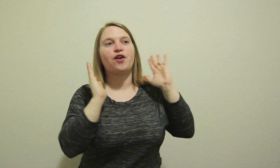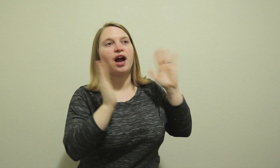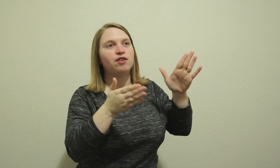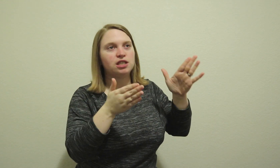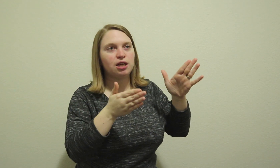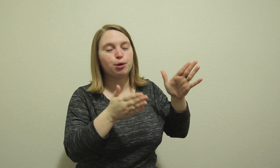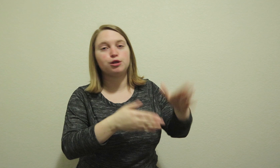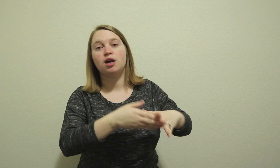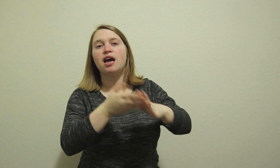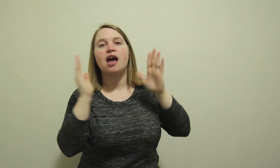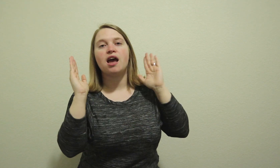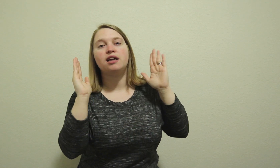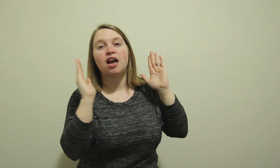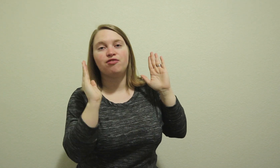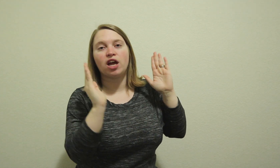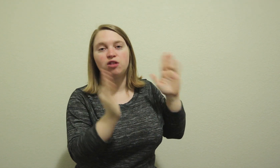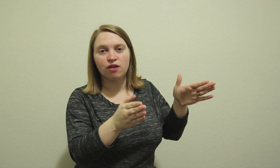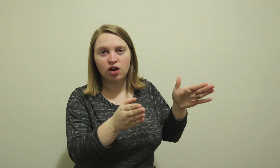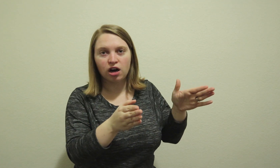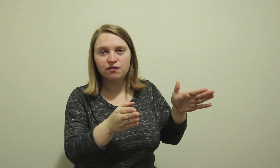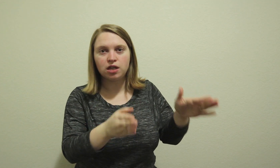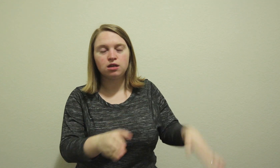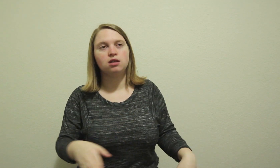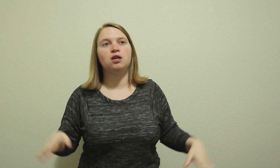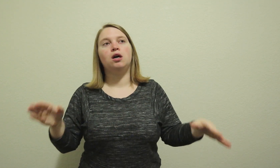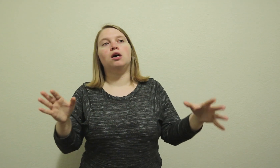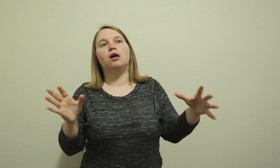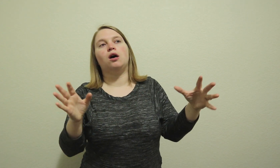for heavy sleepers and if they love coffee